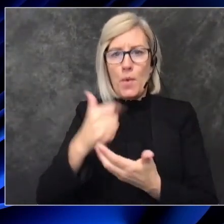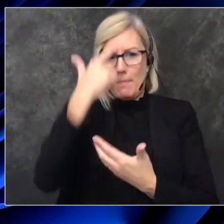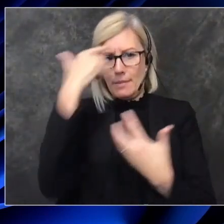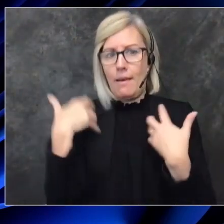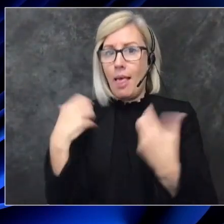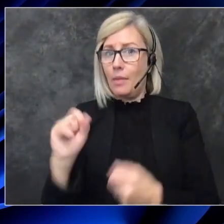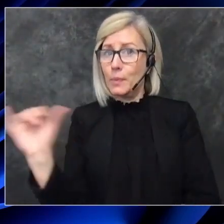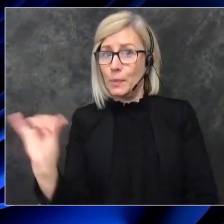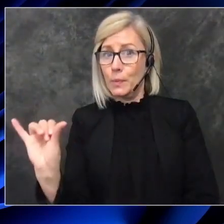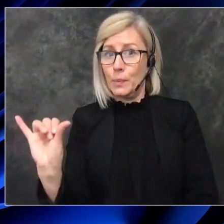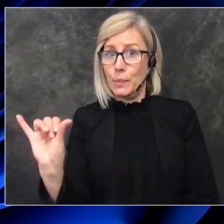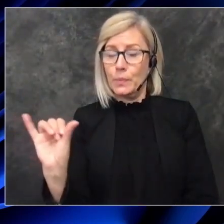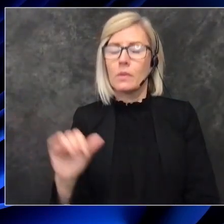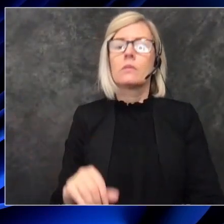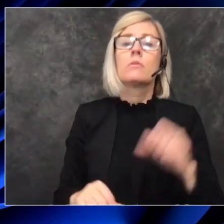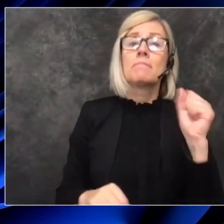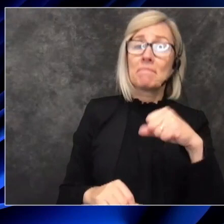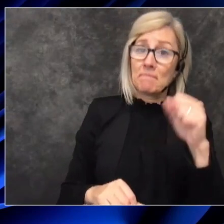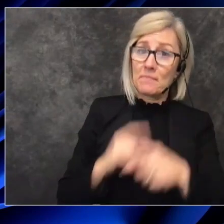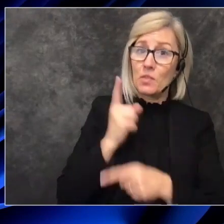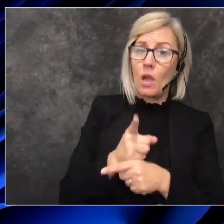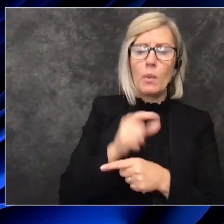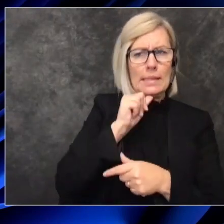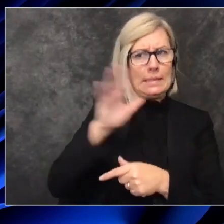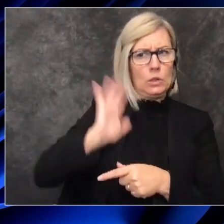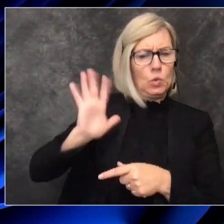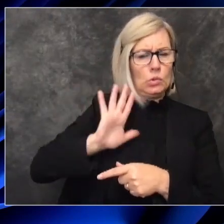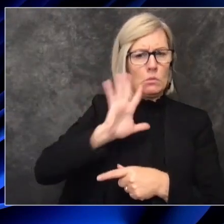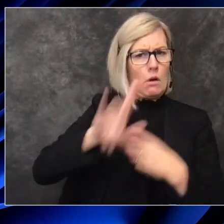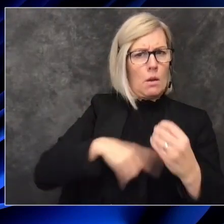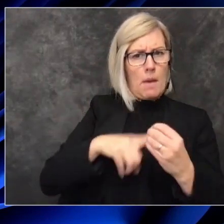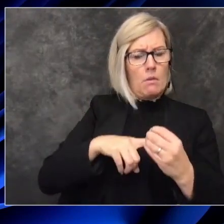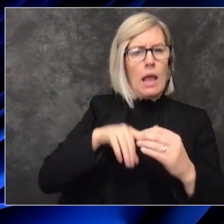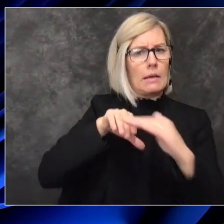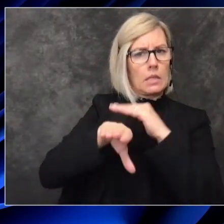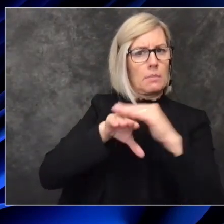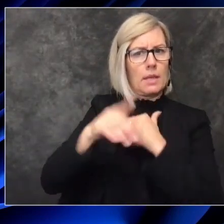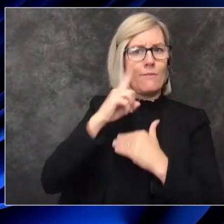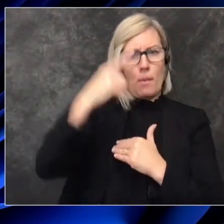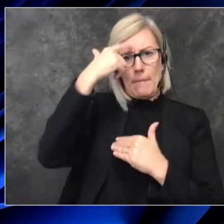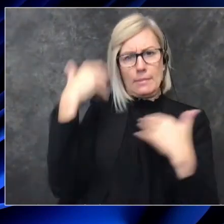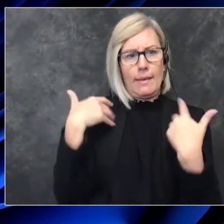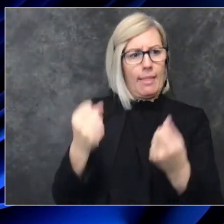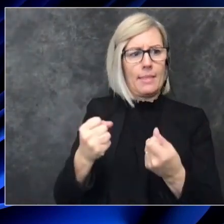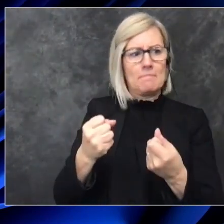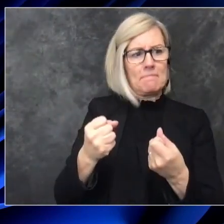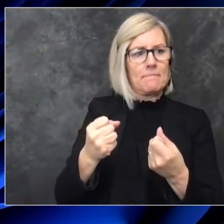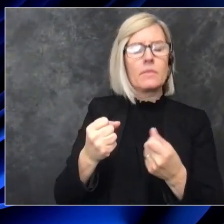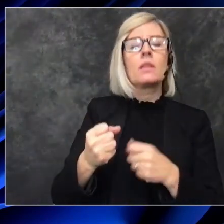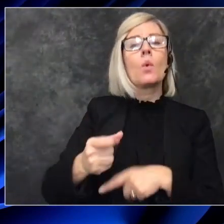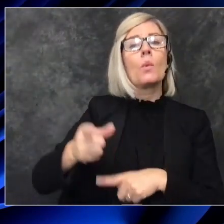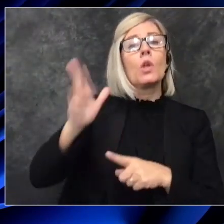You know we didn't use to talk about accessibility and mental health always yeah we used to talk about vision, hearing, mobility.